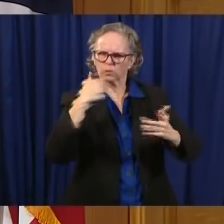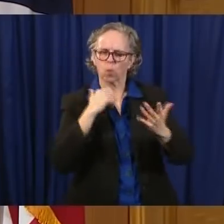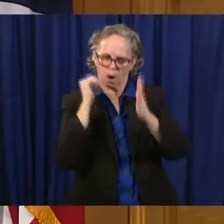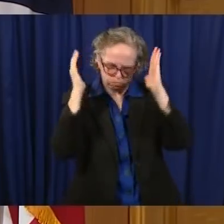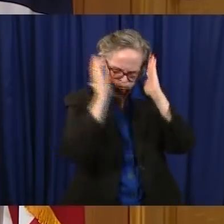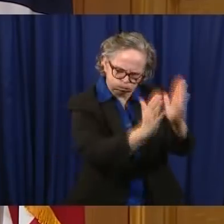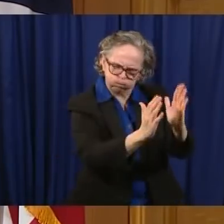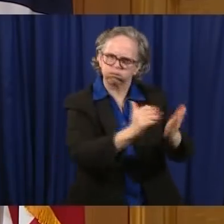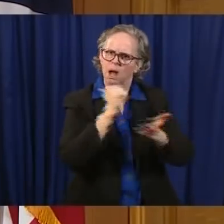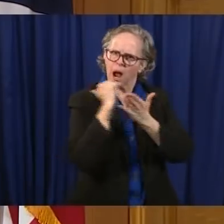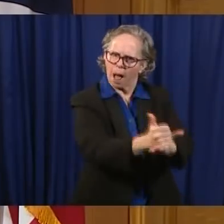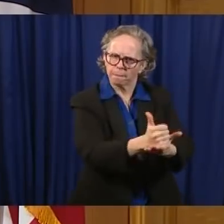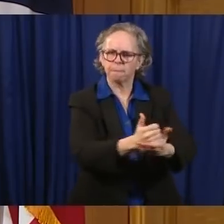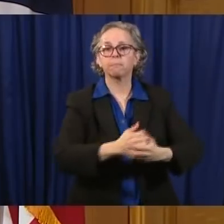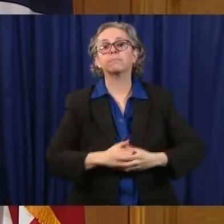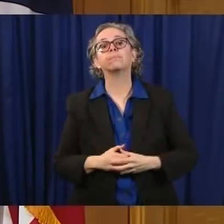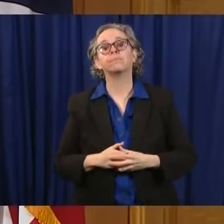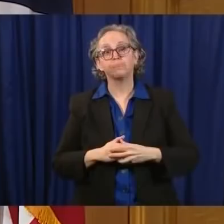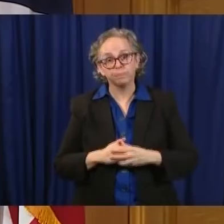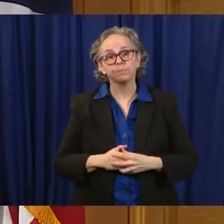THOSE WITH CHRONIC ILLNESSES, THE DEPARTMENT OF CORRECTIONS